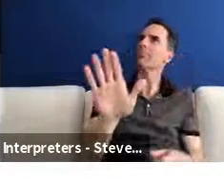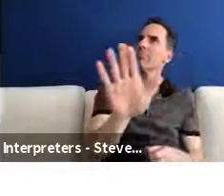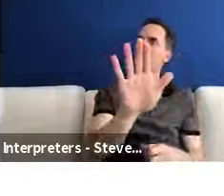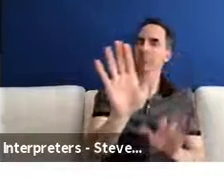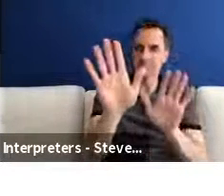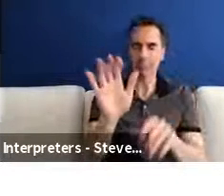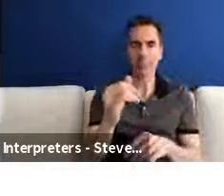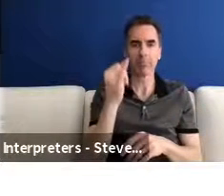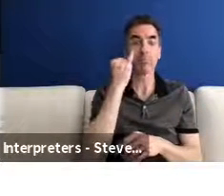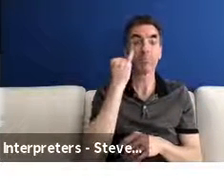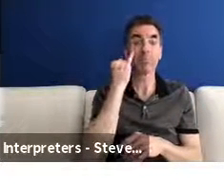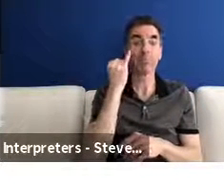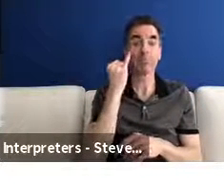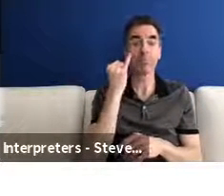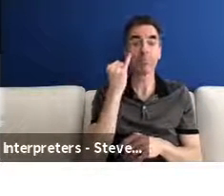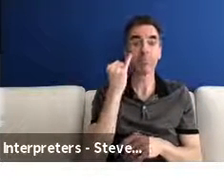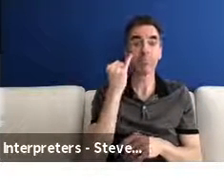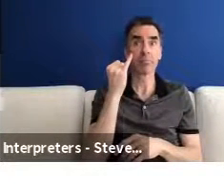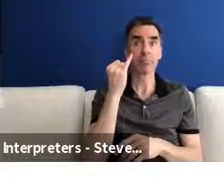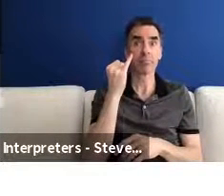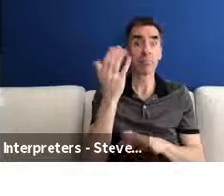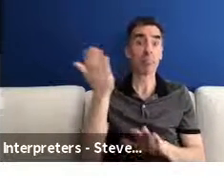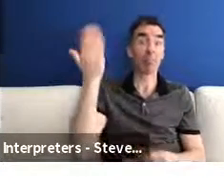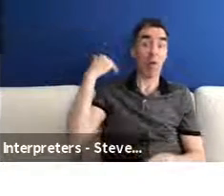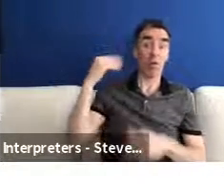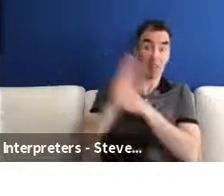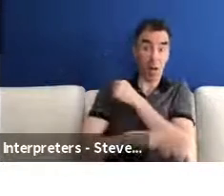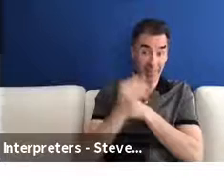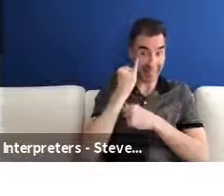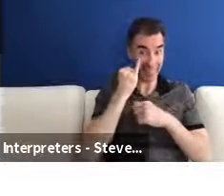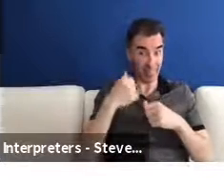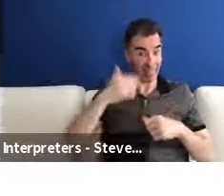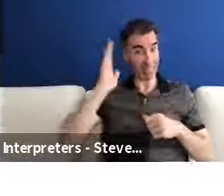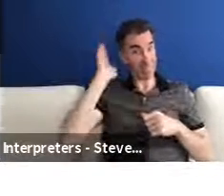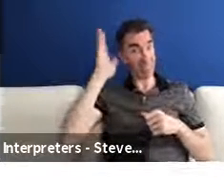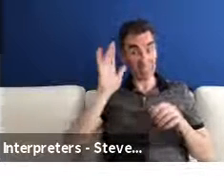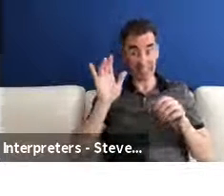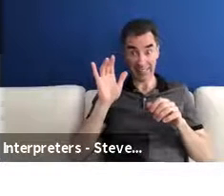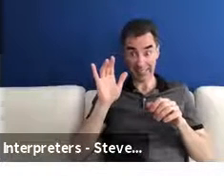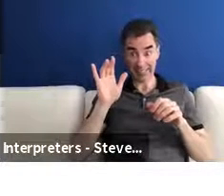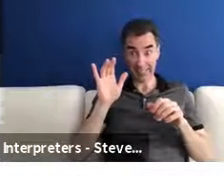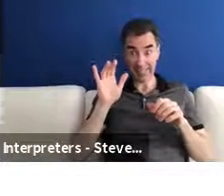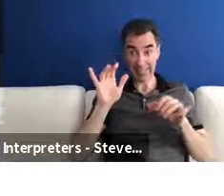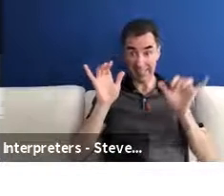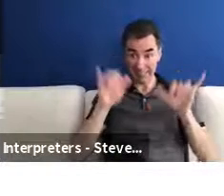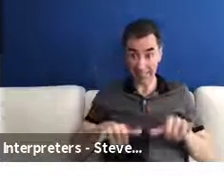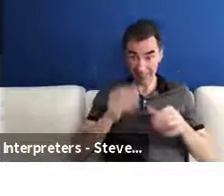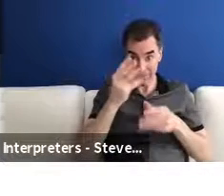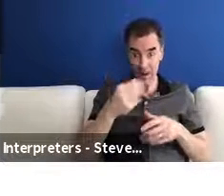assume that many of you didn't know how to use zoom. Right? But um, I'm sorry, am I not sharing my slides?